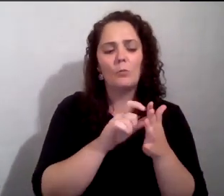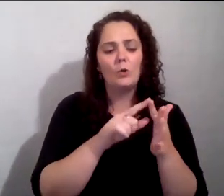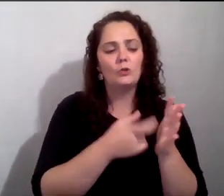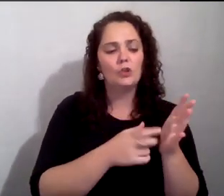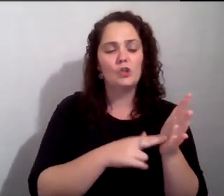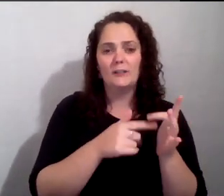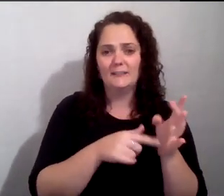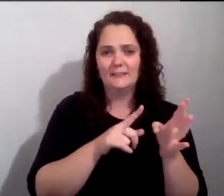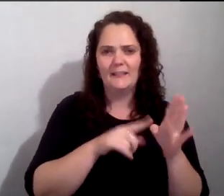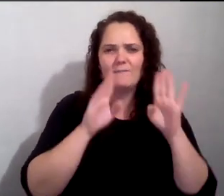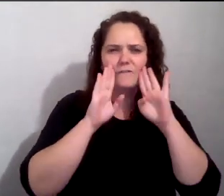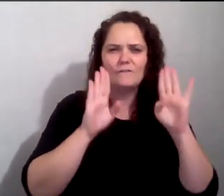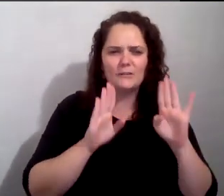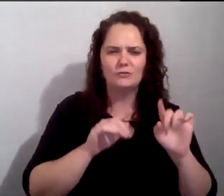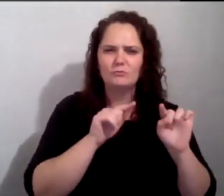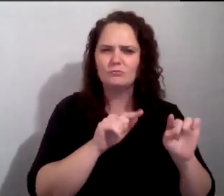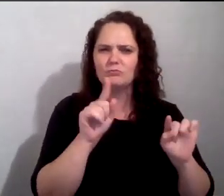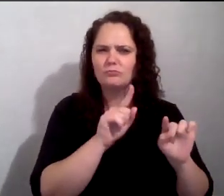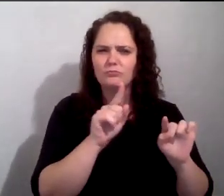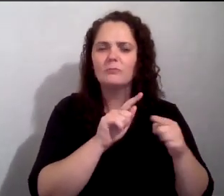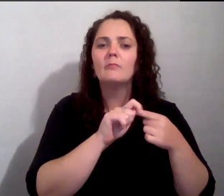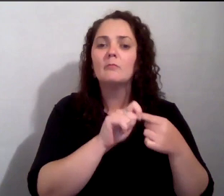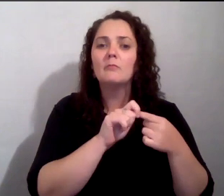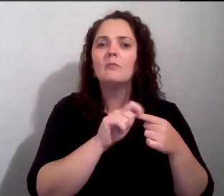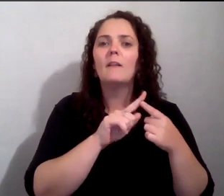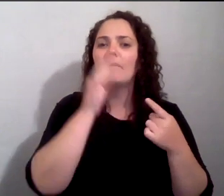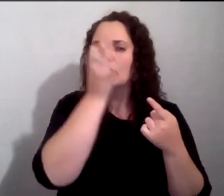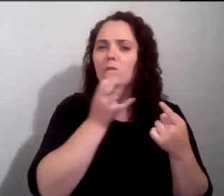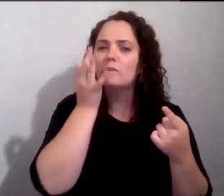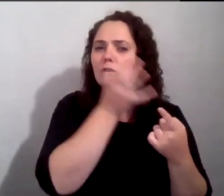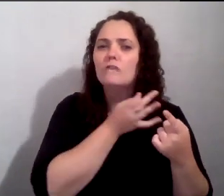modernity are those classic works of French impressionism by Monet,